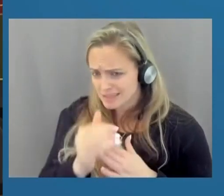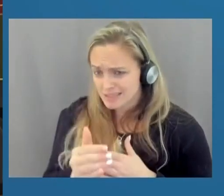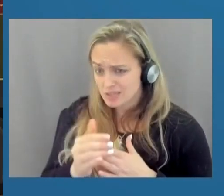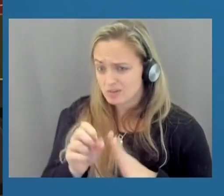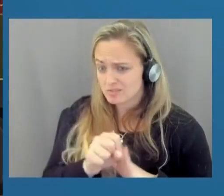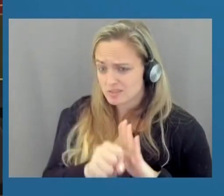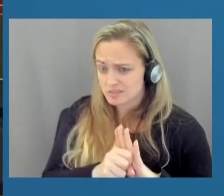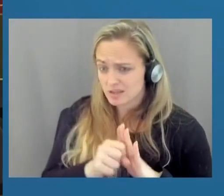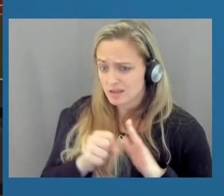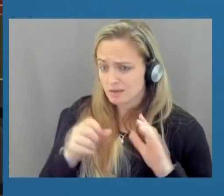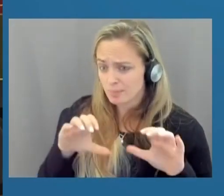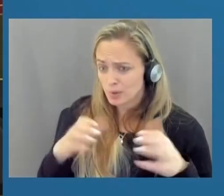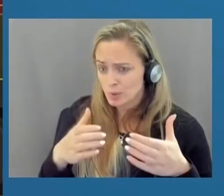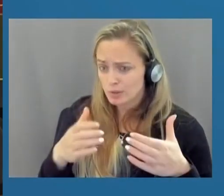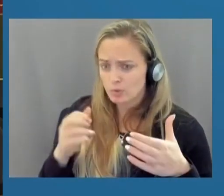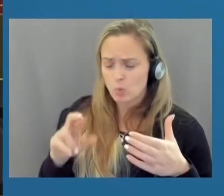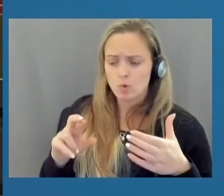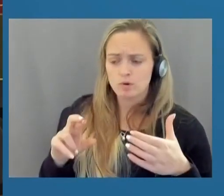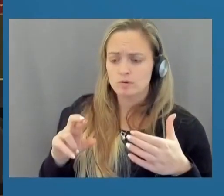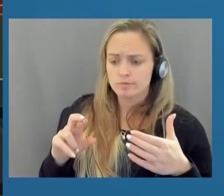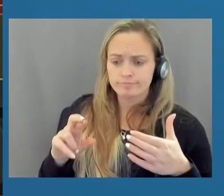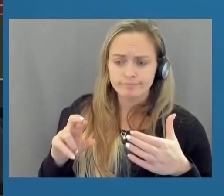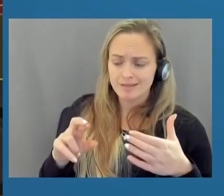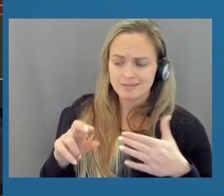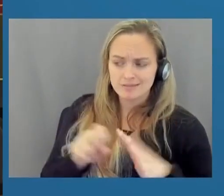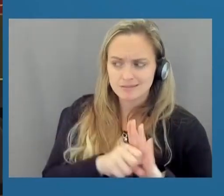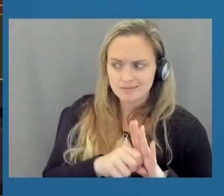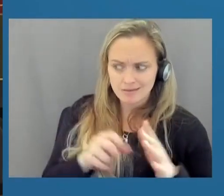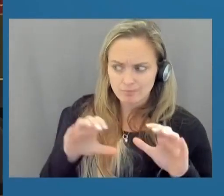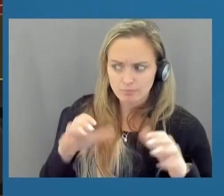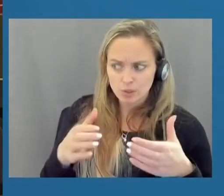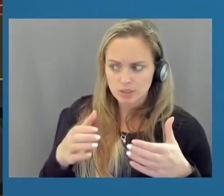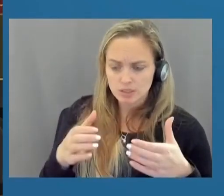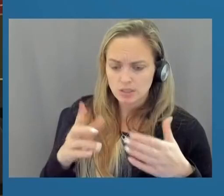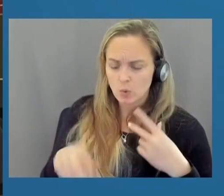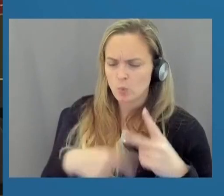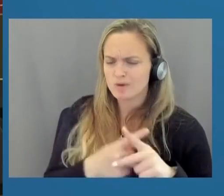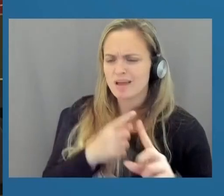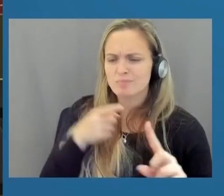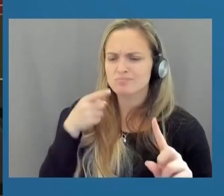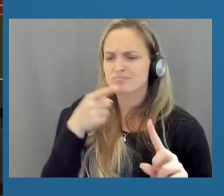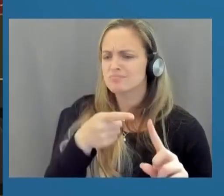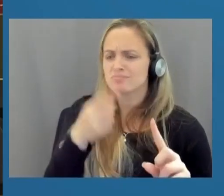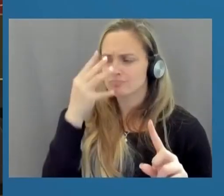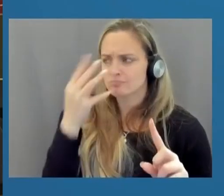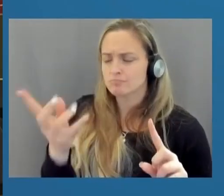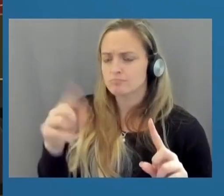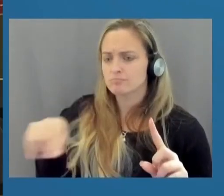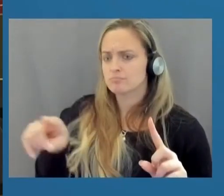and also as leader of the state party, uh, you know, what kind of message do you think you're sending that for the 4th year in a